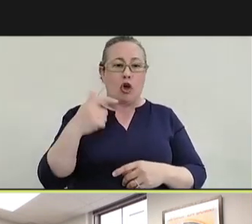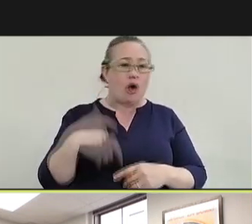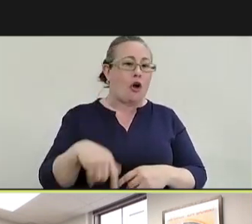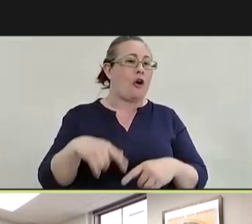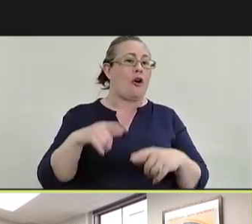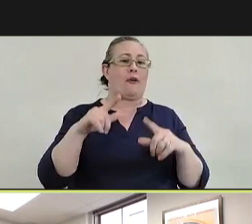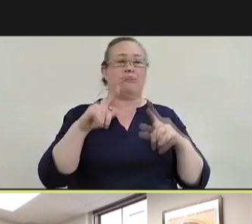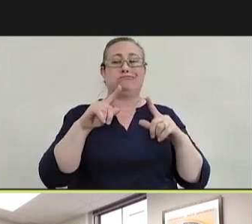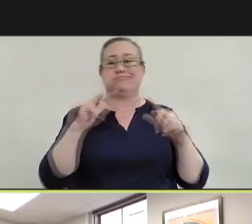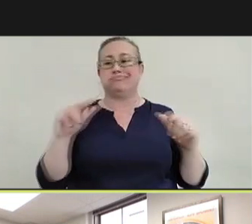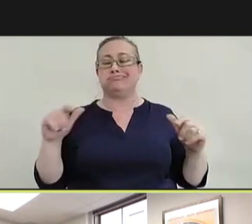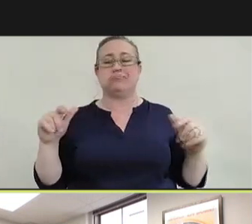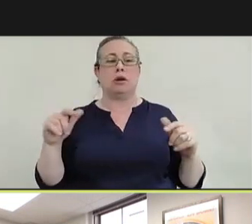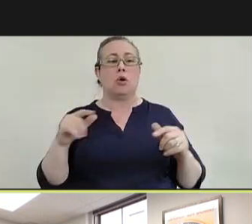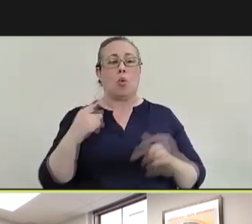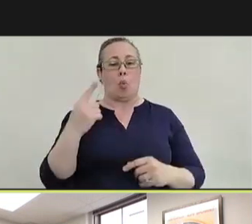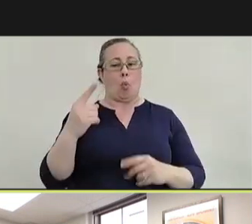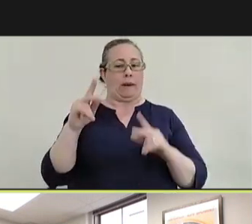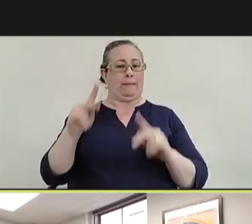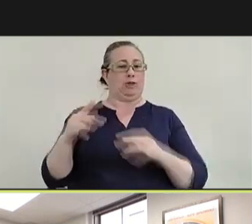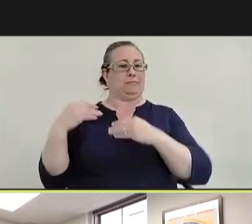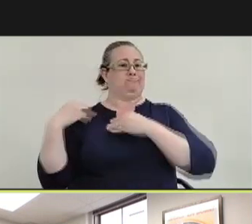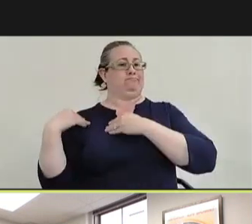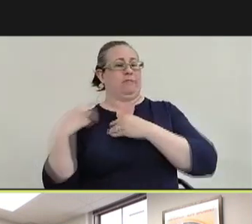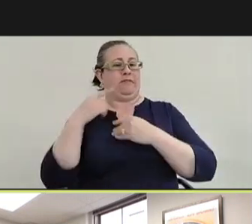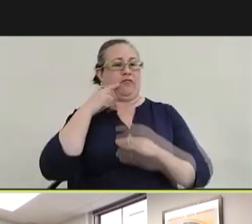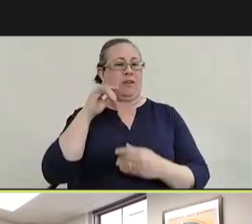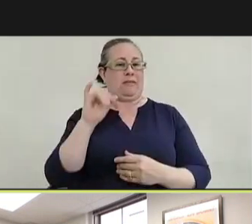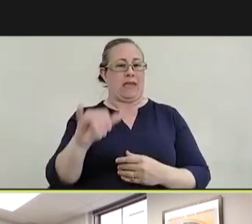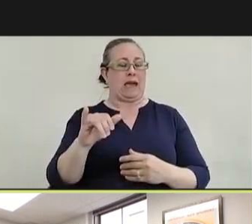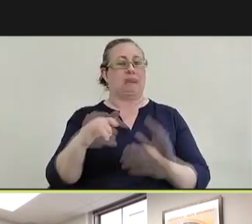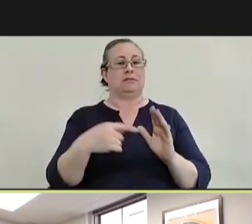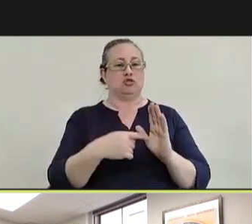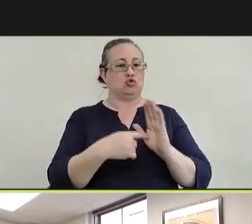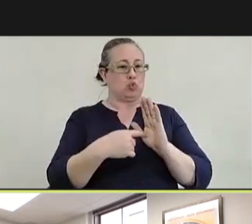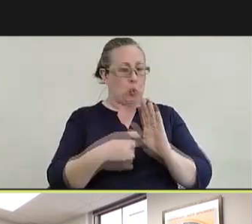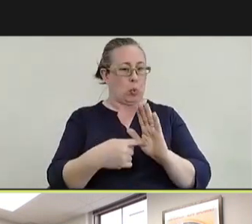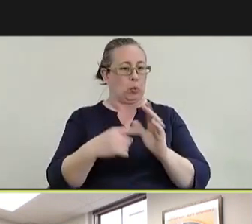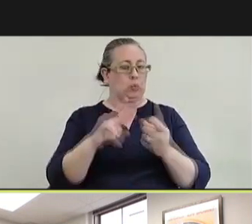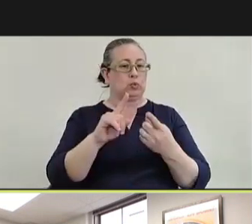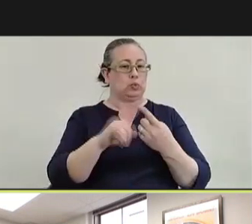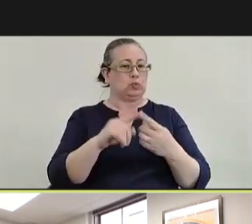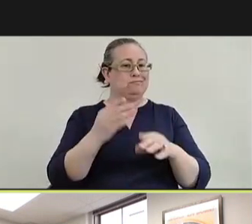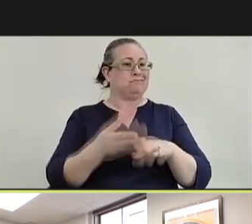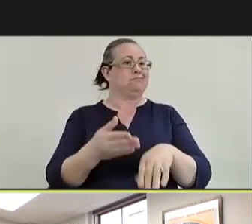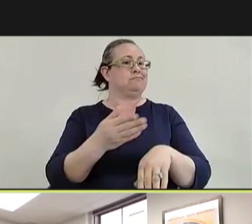and putting one person in charge of that has really been shown to increase vaccine uptake